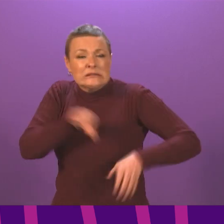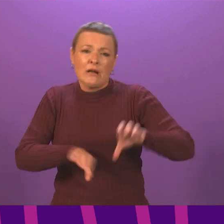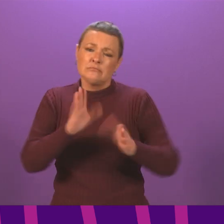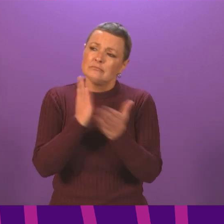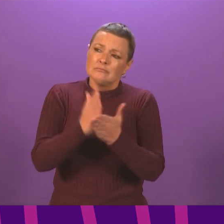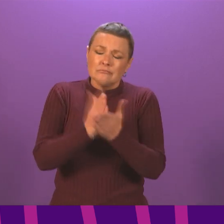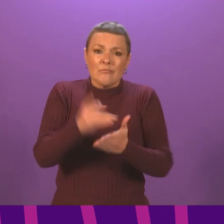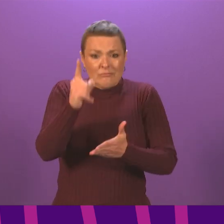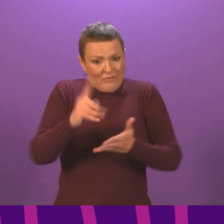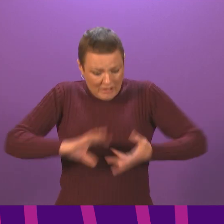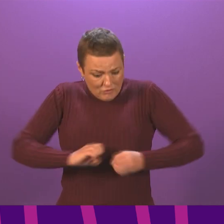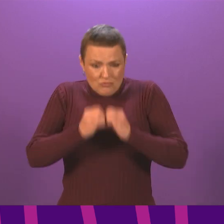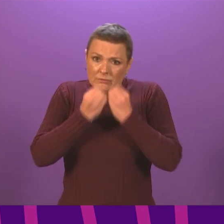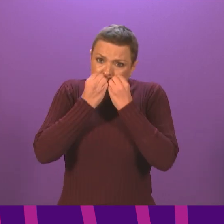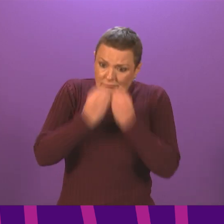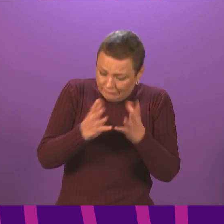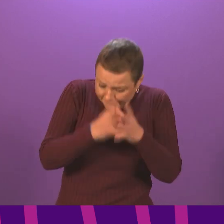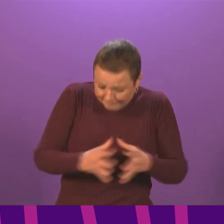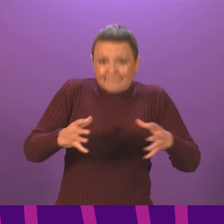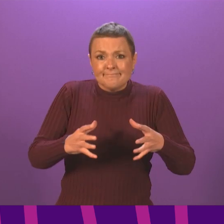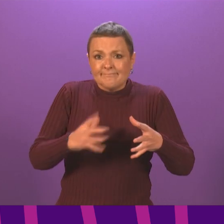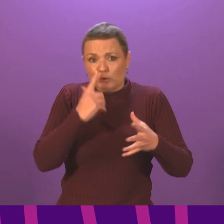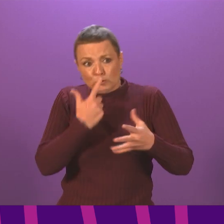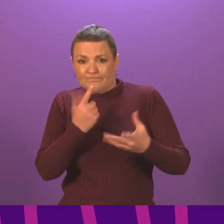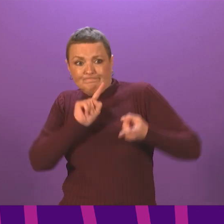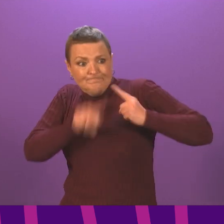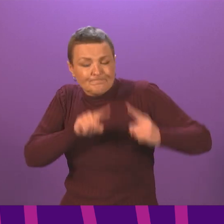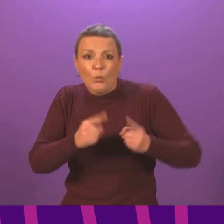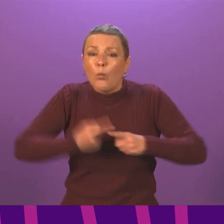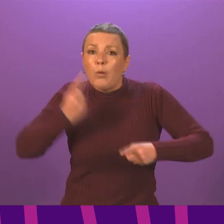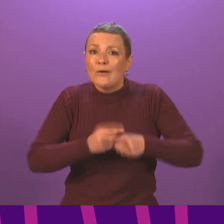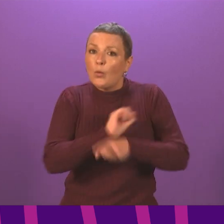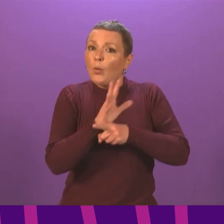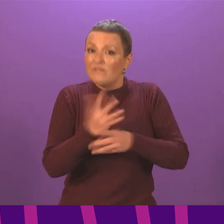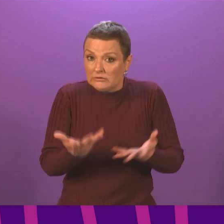and are a critical part of Scotland’s Covid response. New options come from innovation